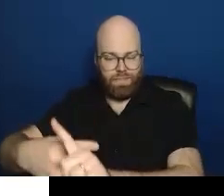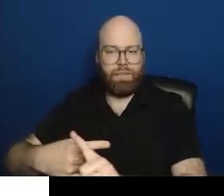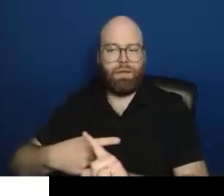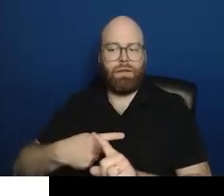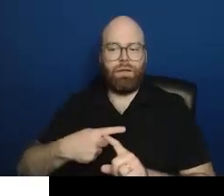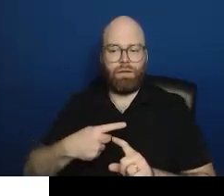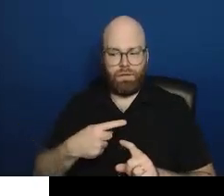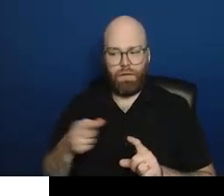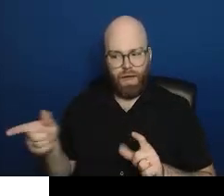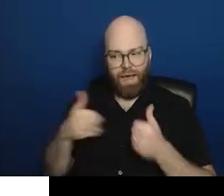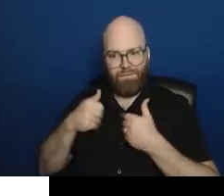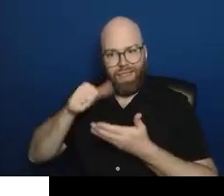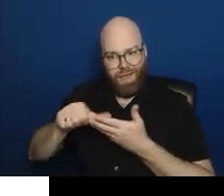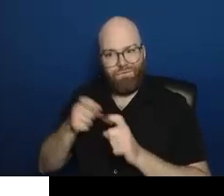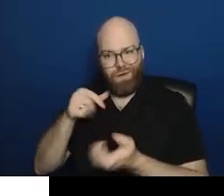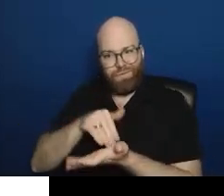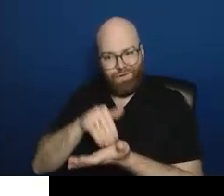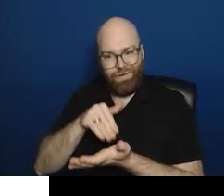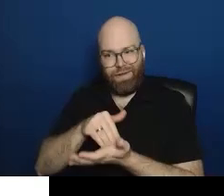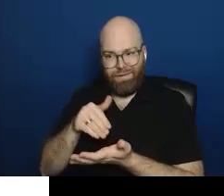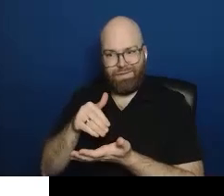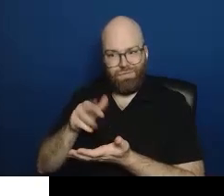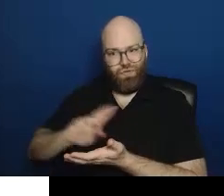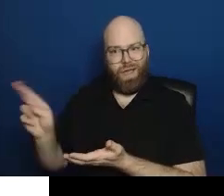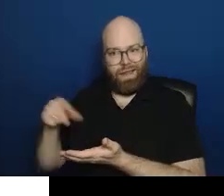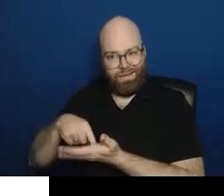So we had that information. We also had proof that there were citizens.